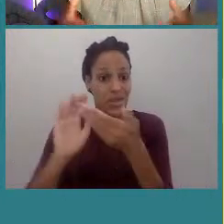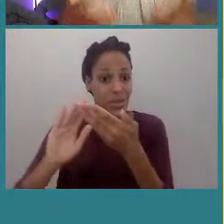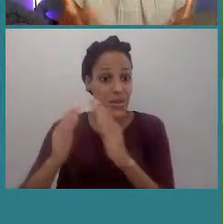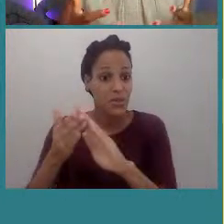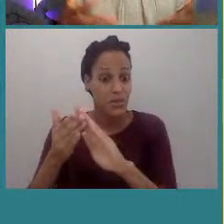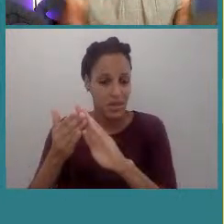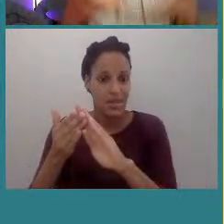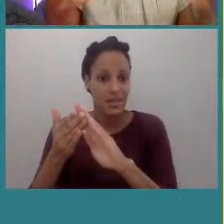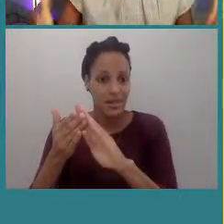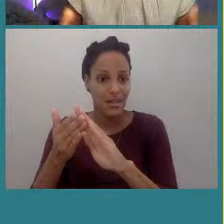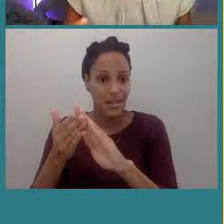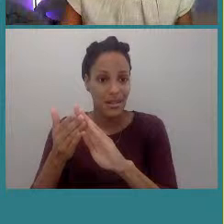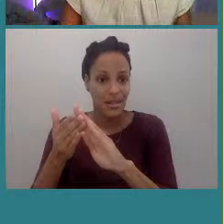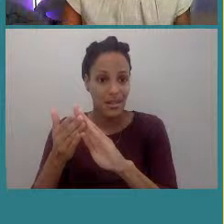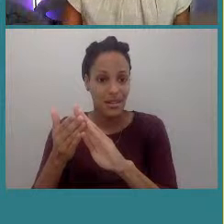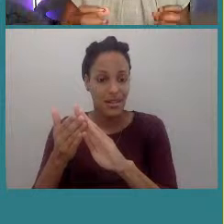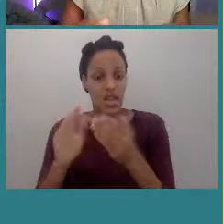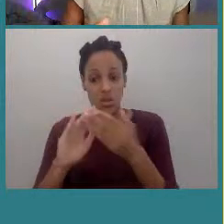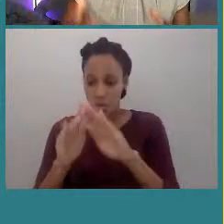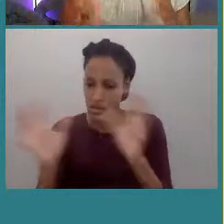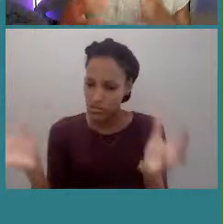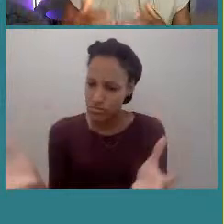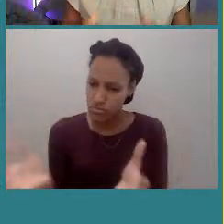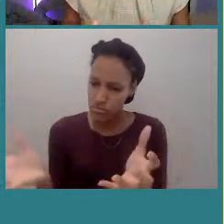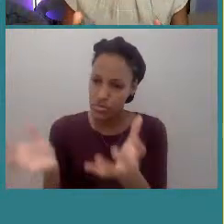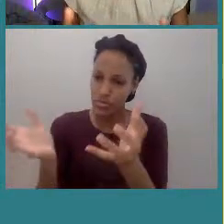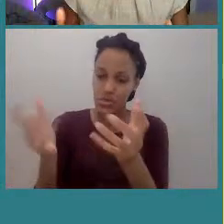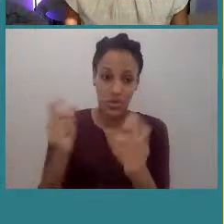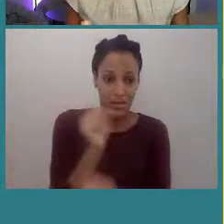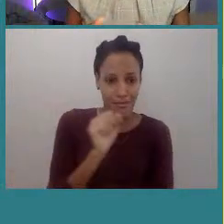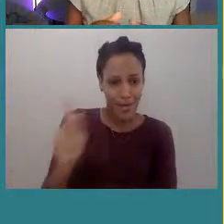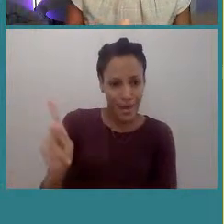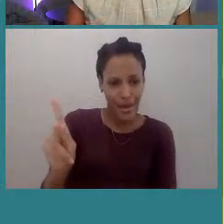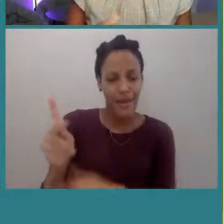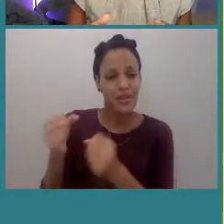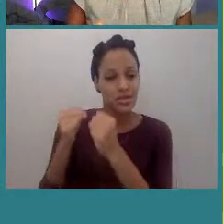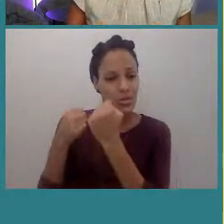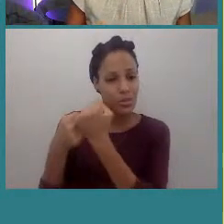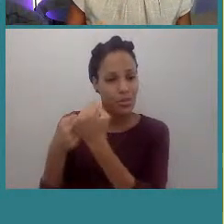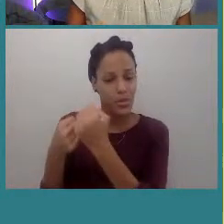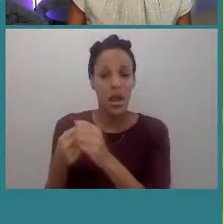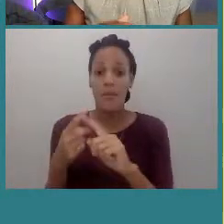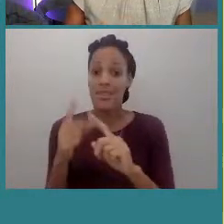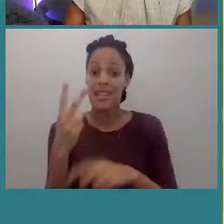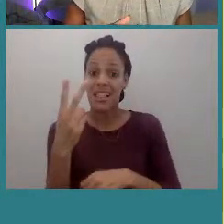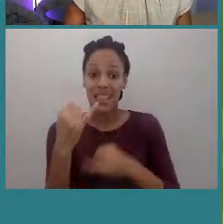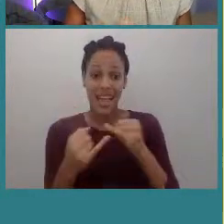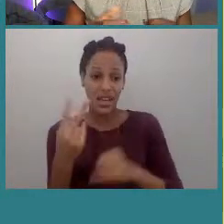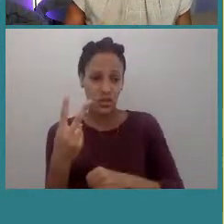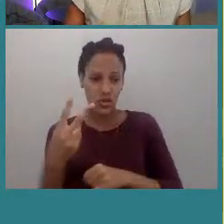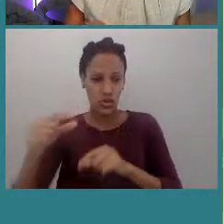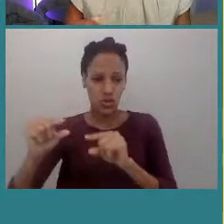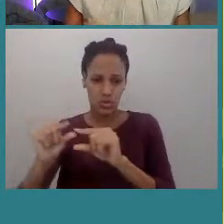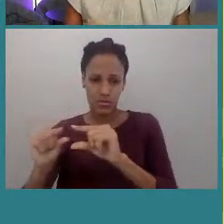that has brought you up. These last two boxes are super important to understand how to create